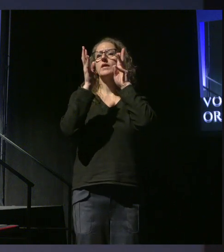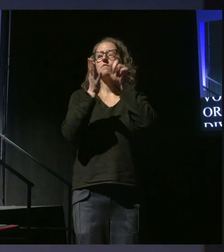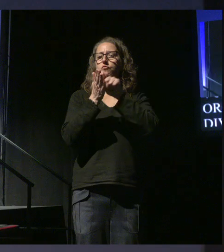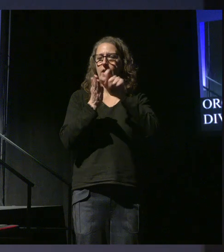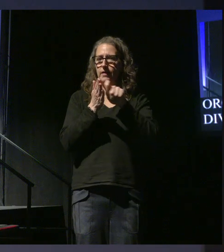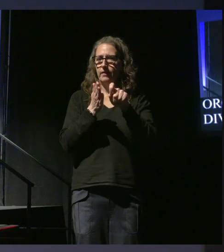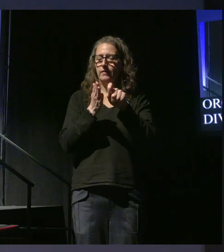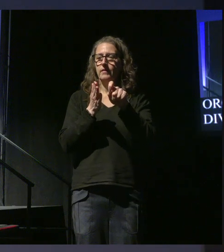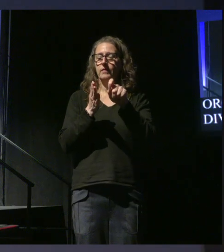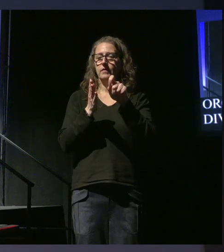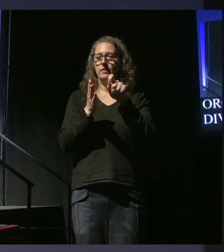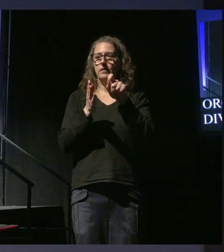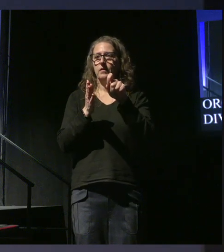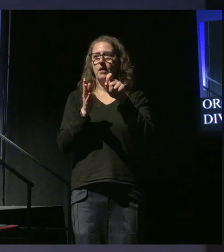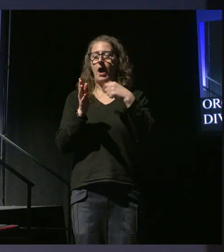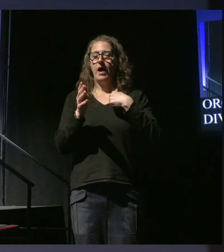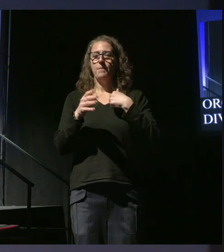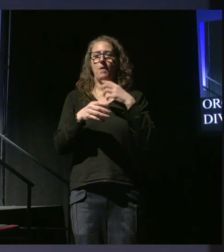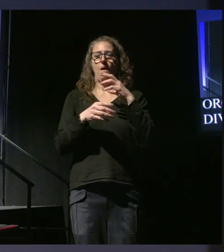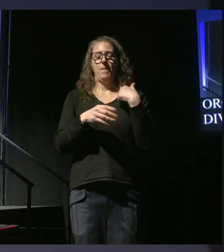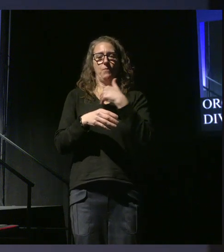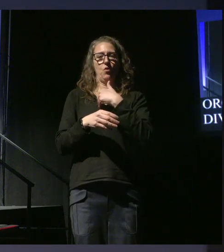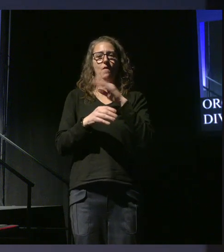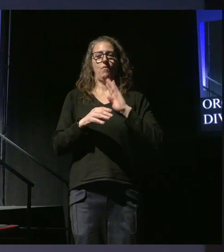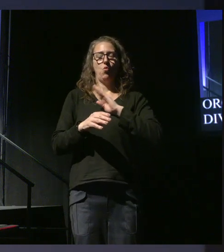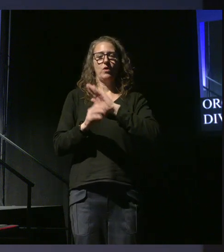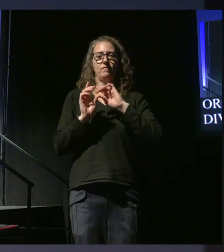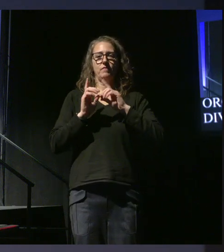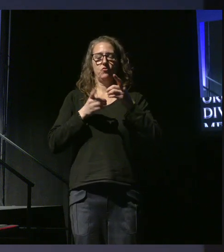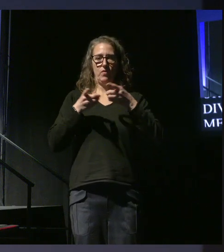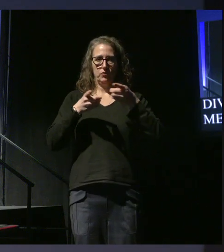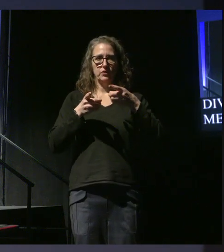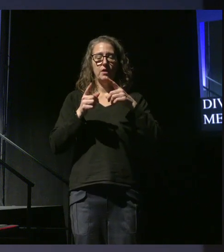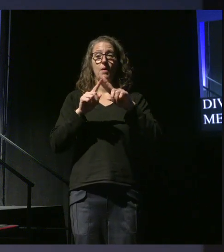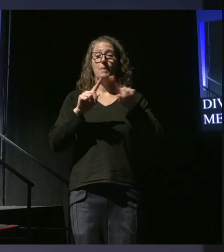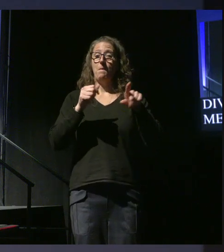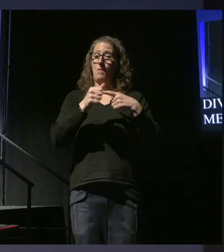I'm member of a WP Board of Directors, but first and foremost, I'm a member of AWP.